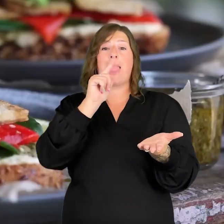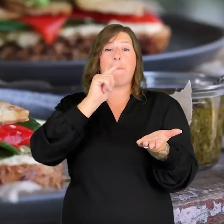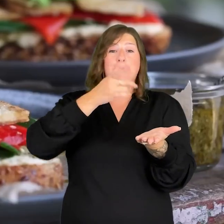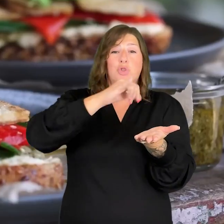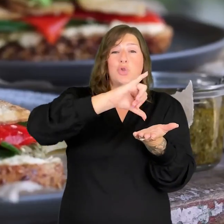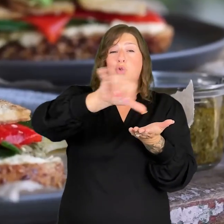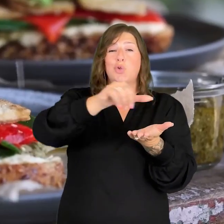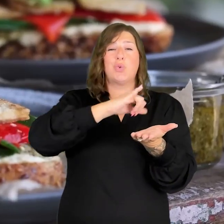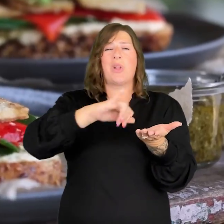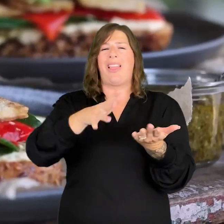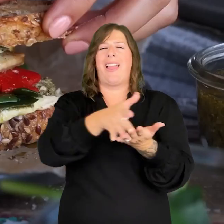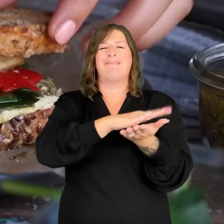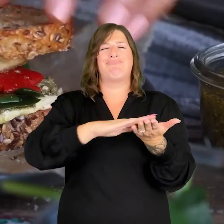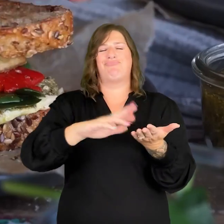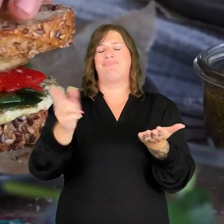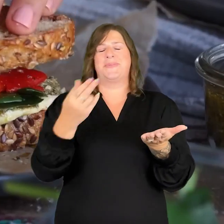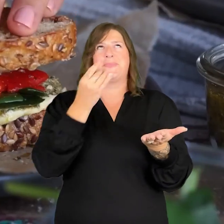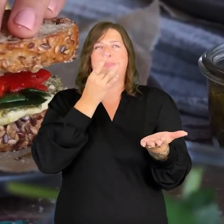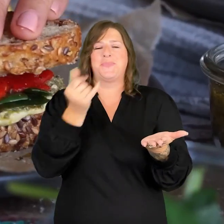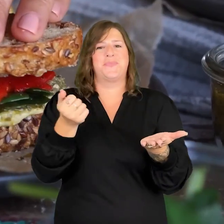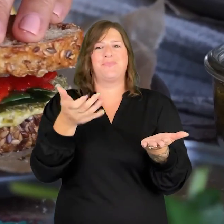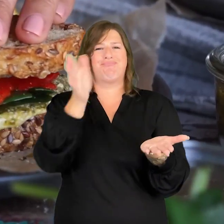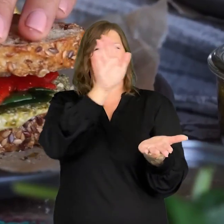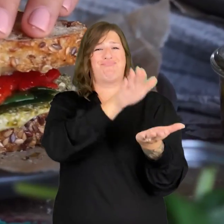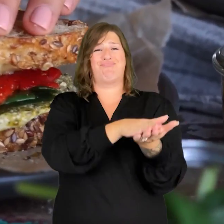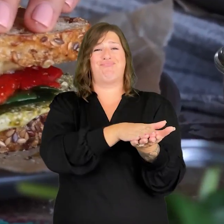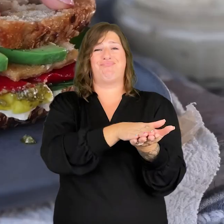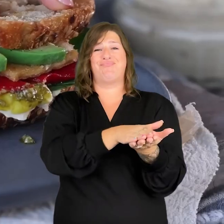and squeeze over a little bit of lemon juice and call it a day.